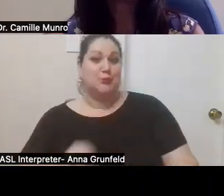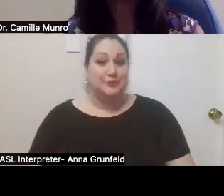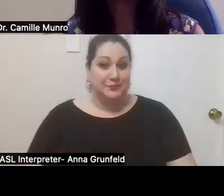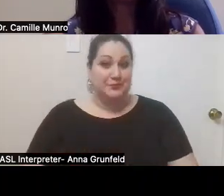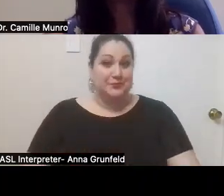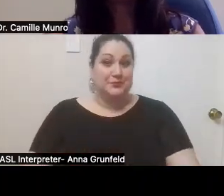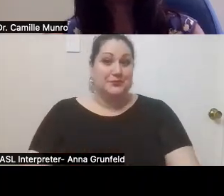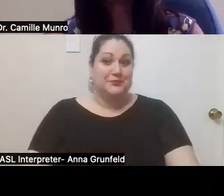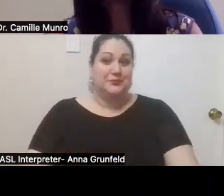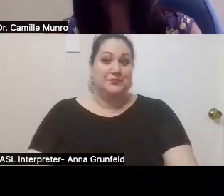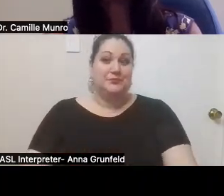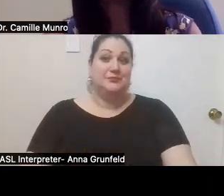Thank you.